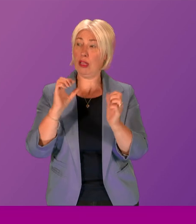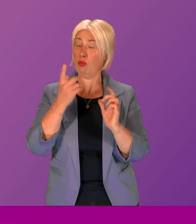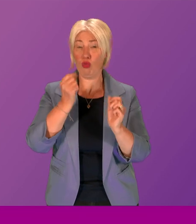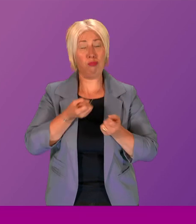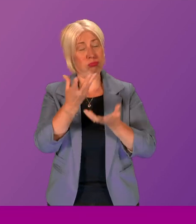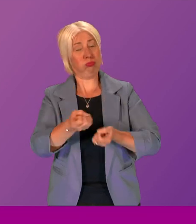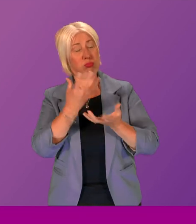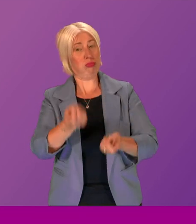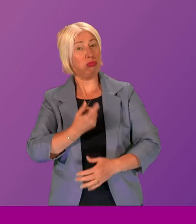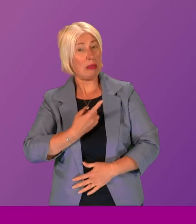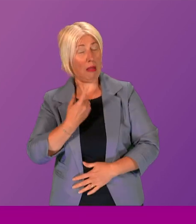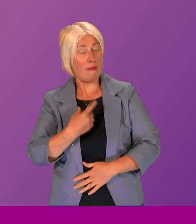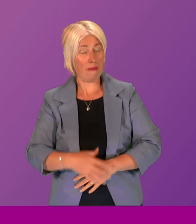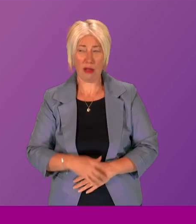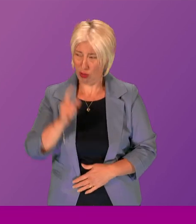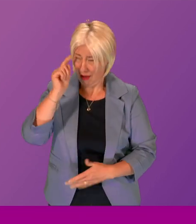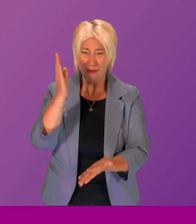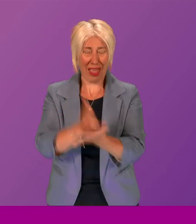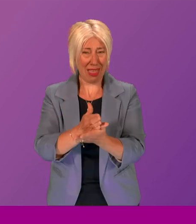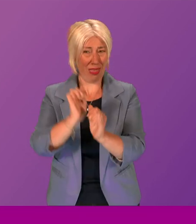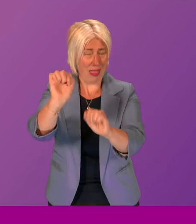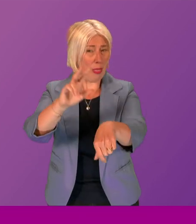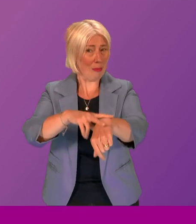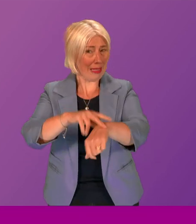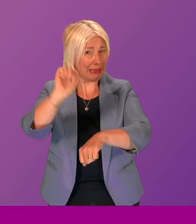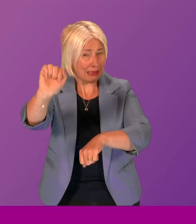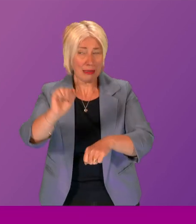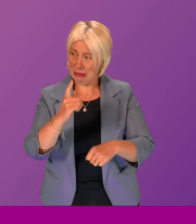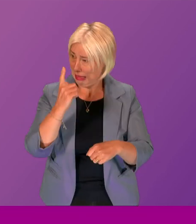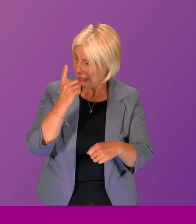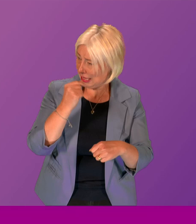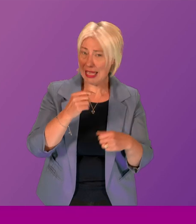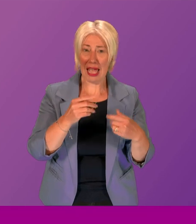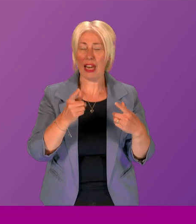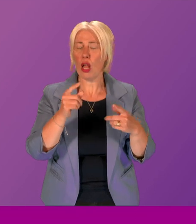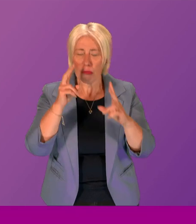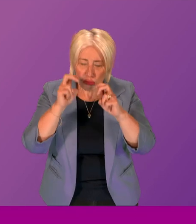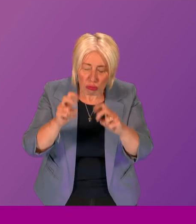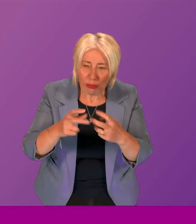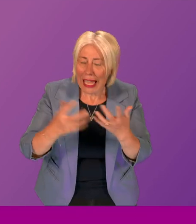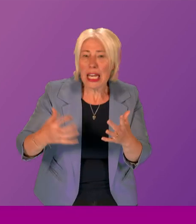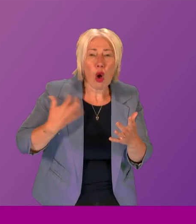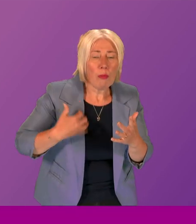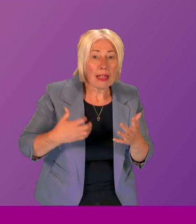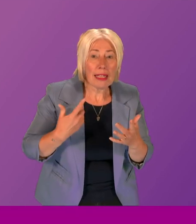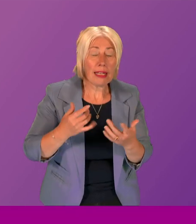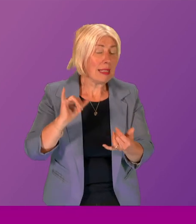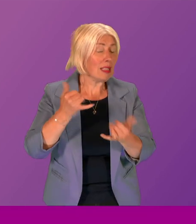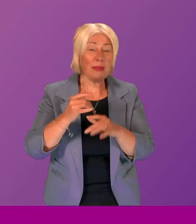I have absolute faith in the police’s ability to weed out vexatious complaints. Unfortunately, they have to deal with vexatious complaints across a whole